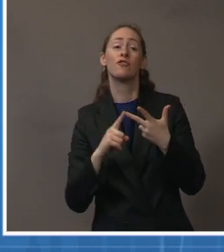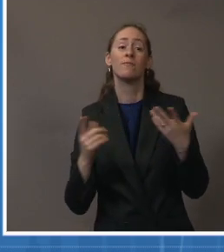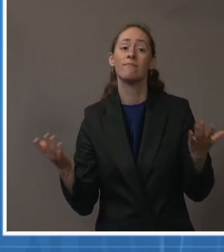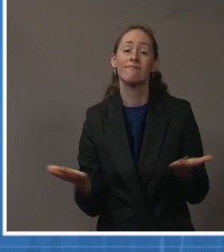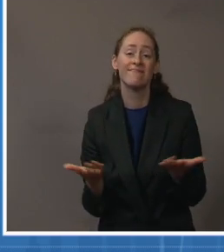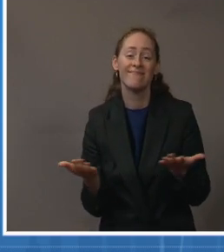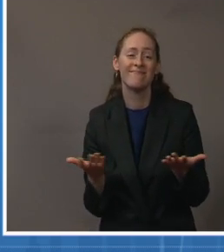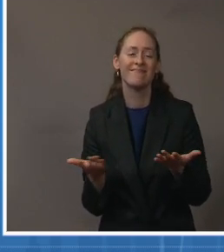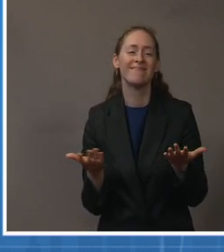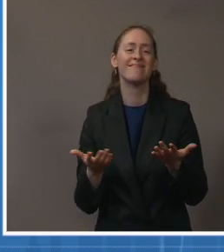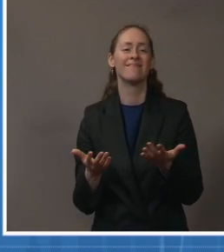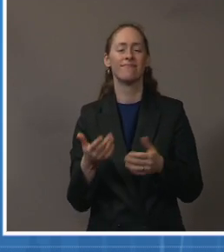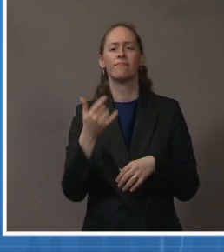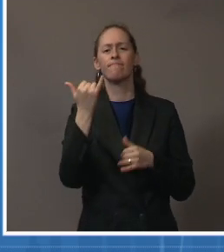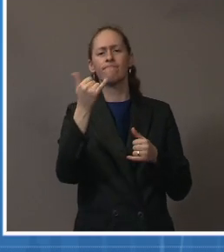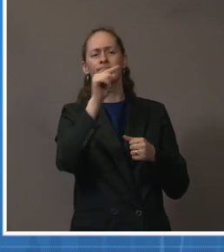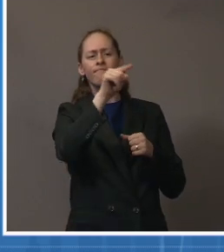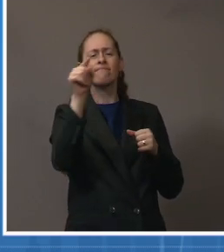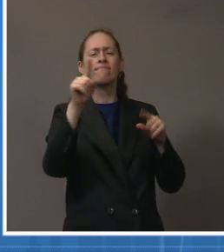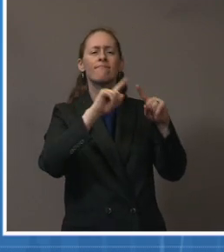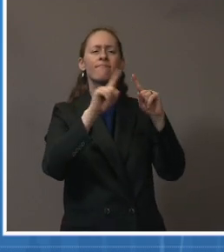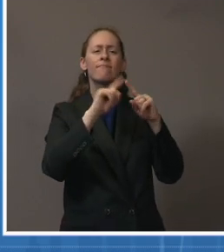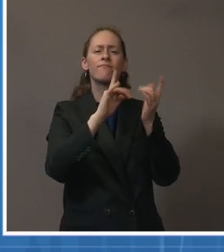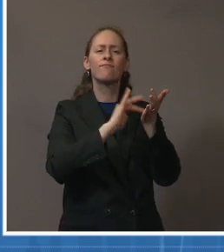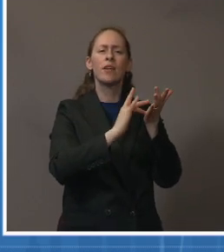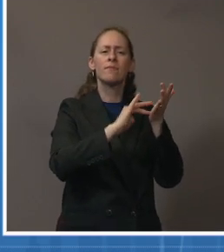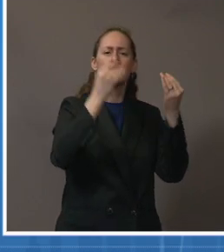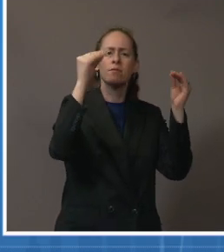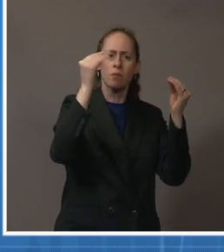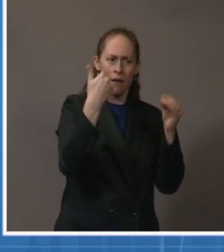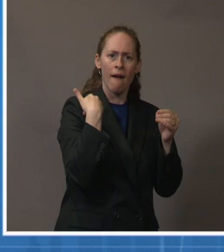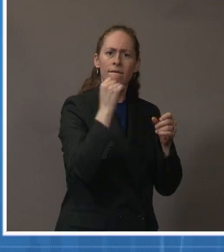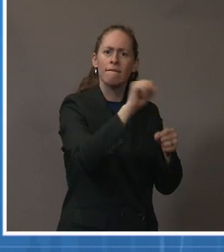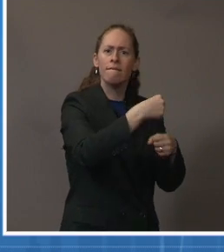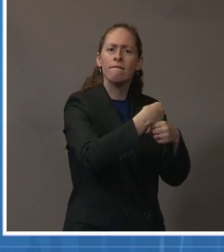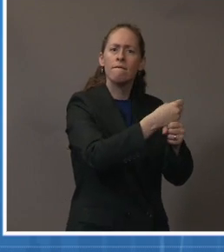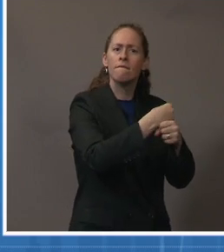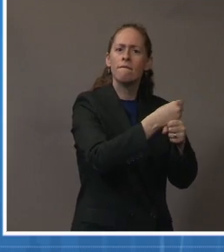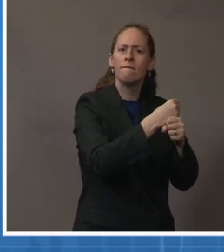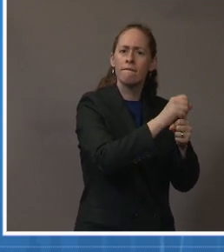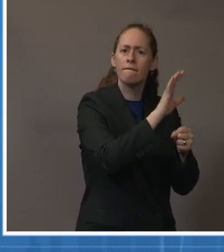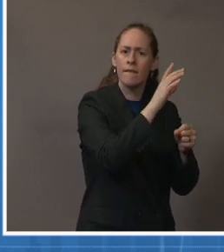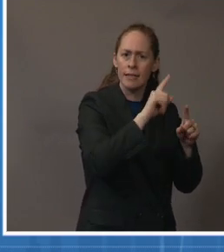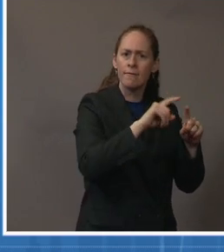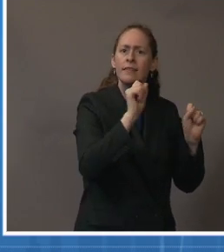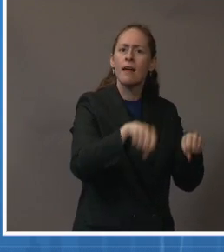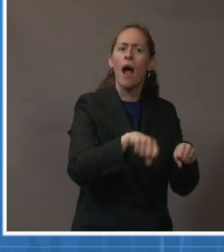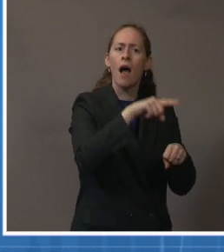and other manufacturers to facilitate the kind of global vaccine manufacturing and production capacity